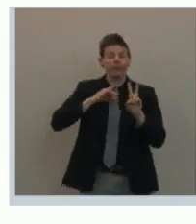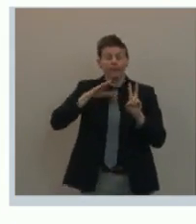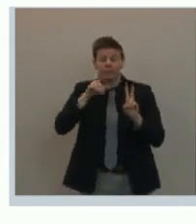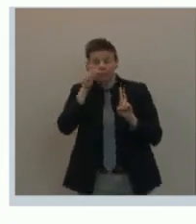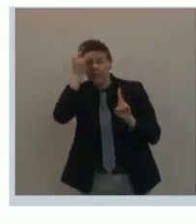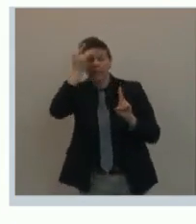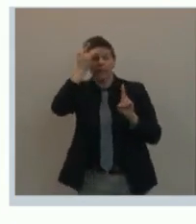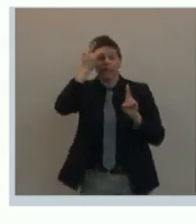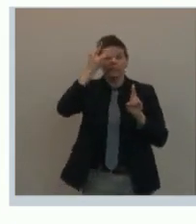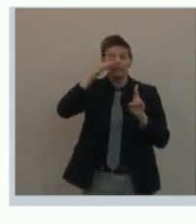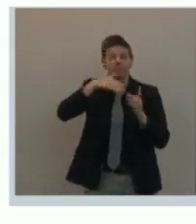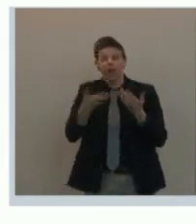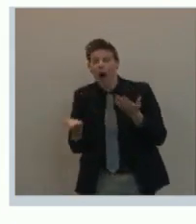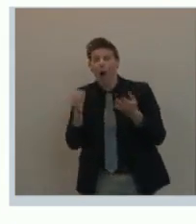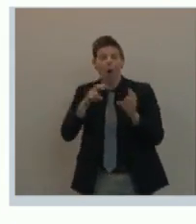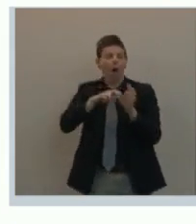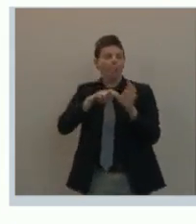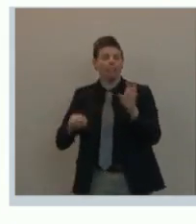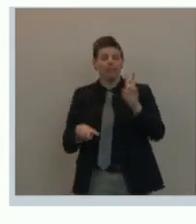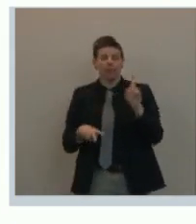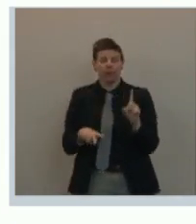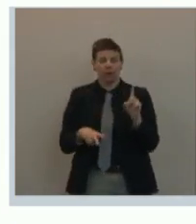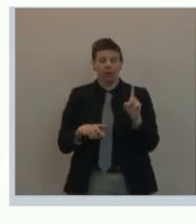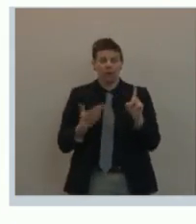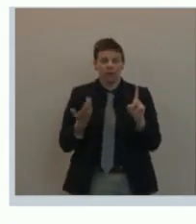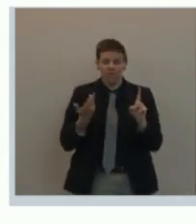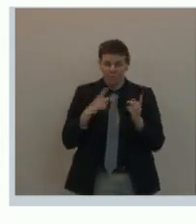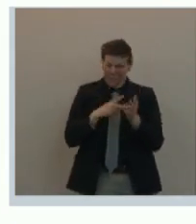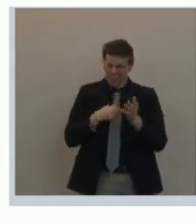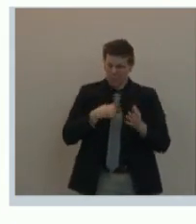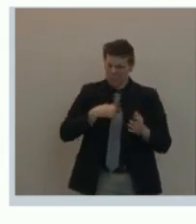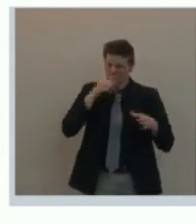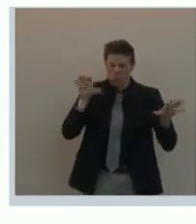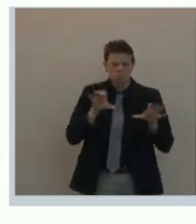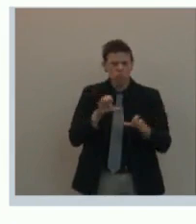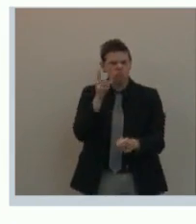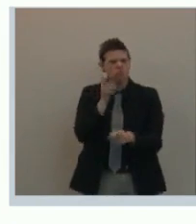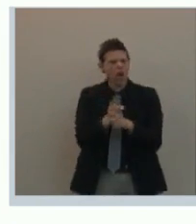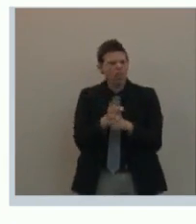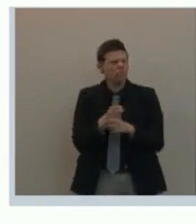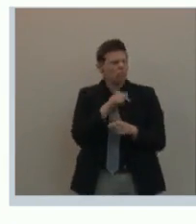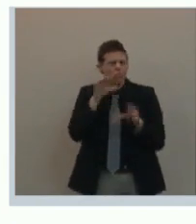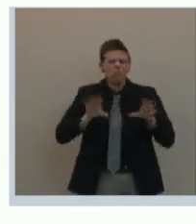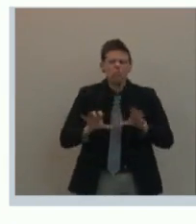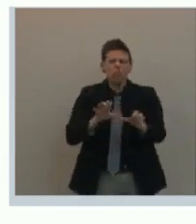AND ABOUT WHAT IT WOULD DO TO OTHER NEW MEXICANS IF ONE OF THEM GOT SICK.